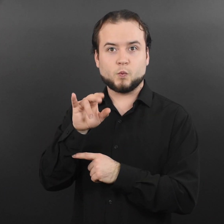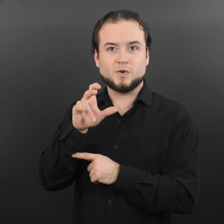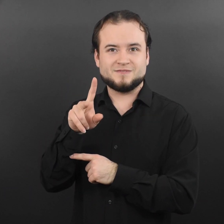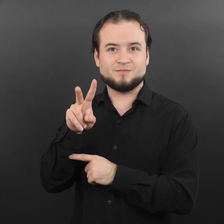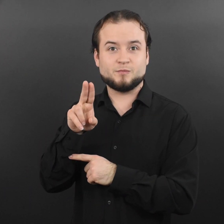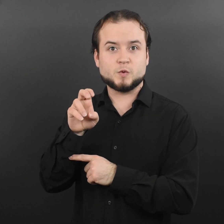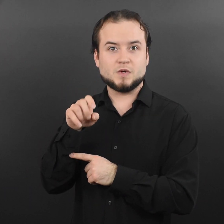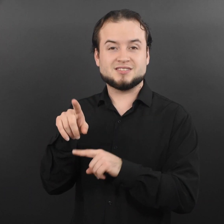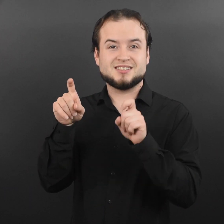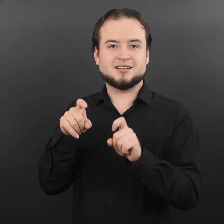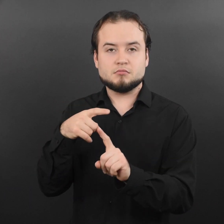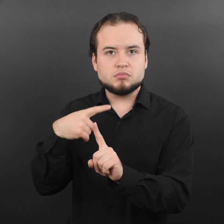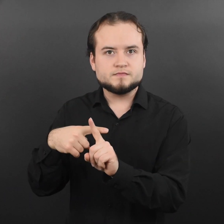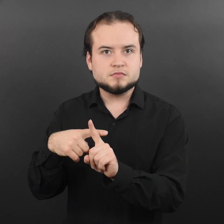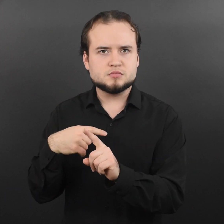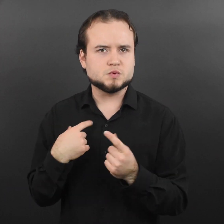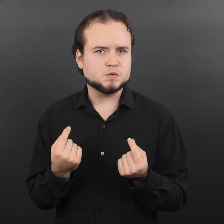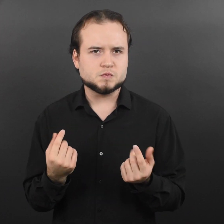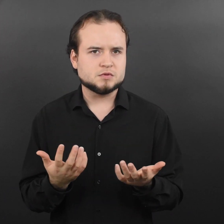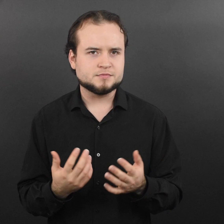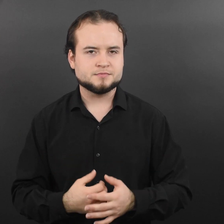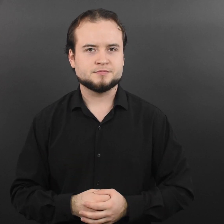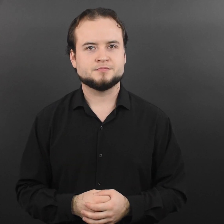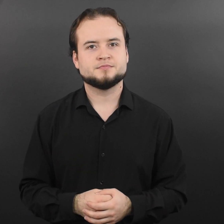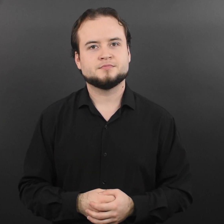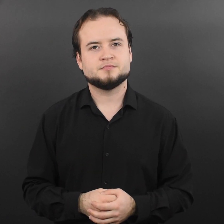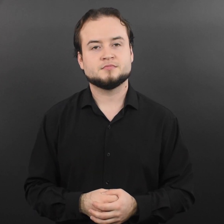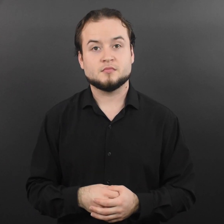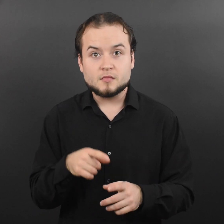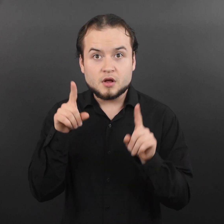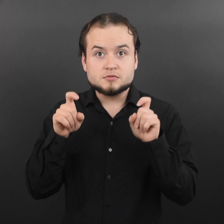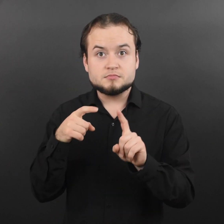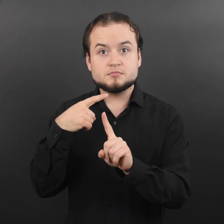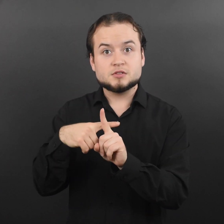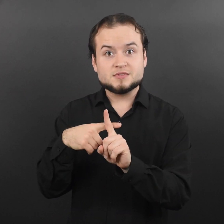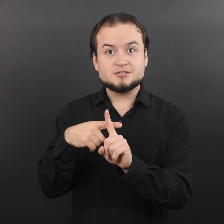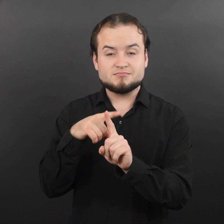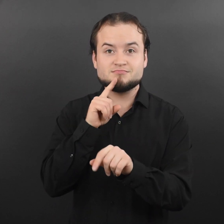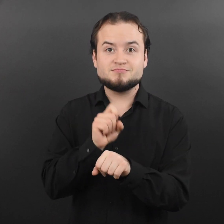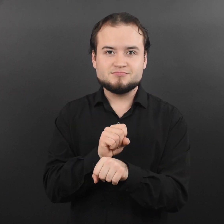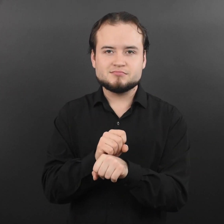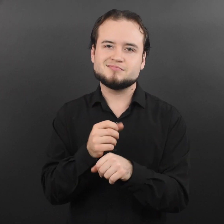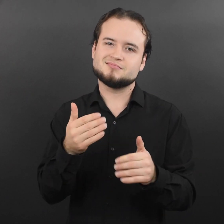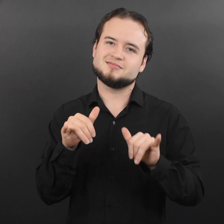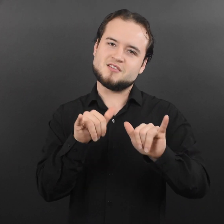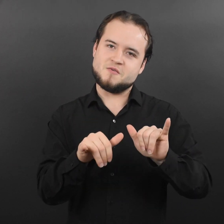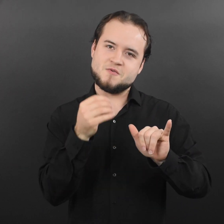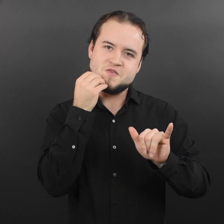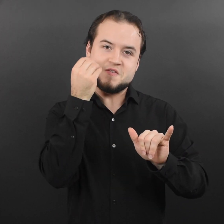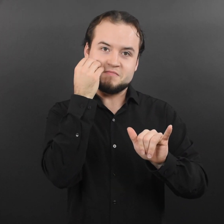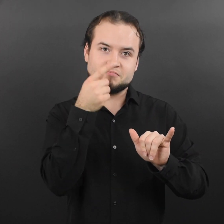and away from others. Follow the public health guidance about what to do if you are sick